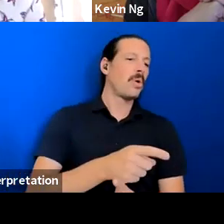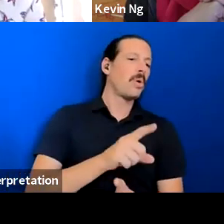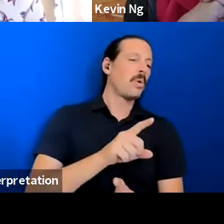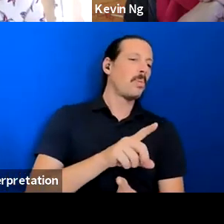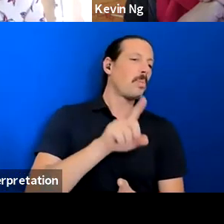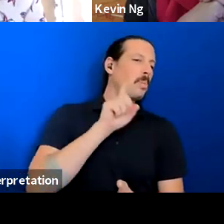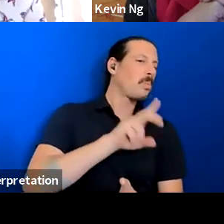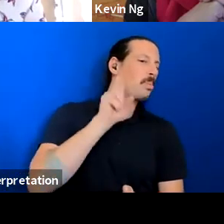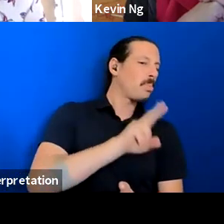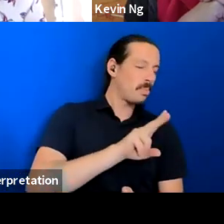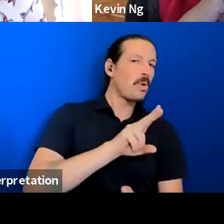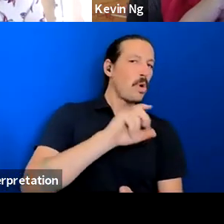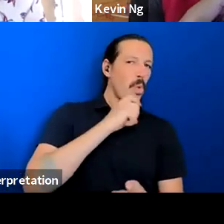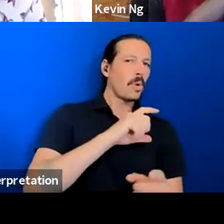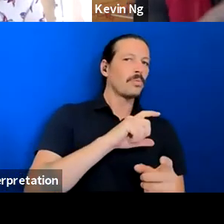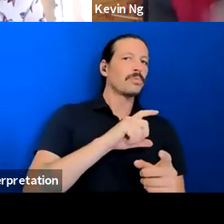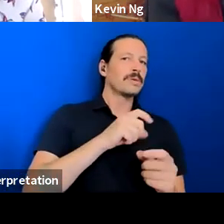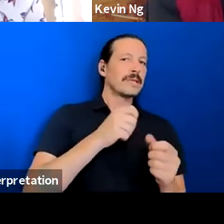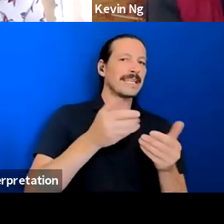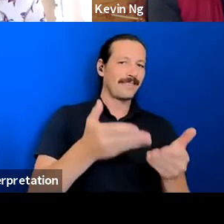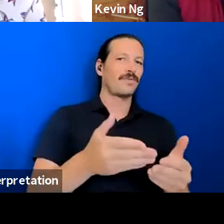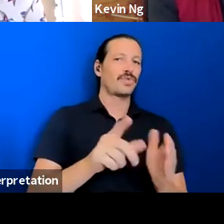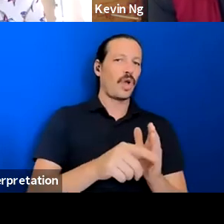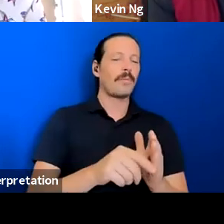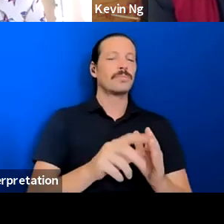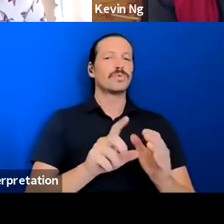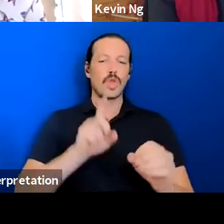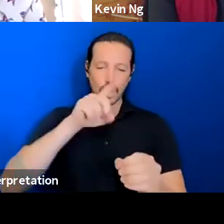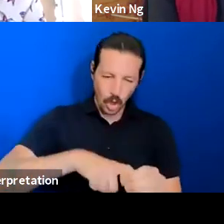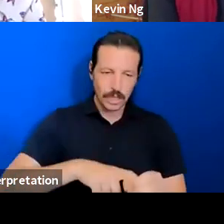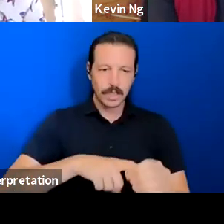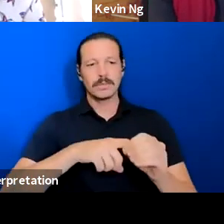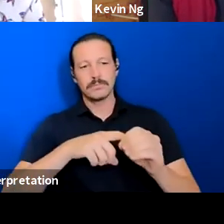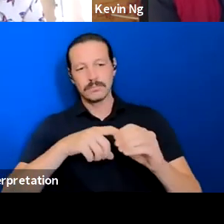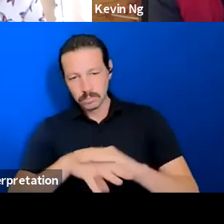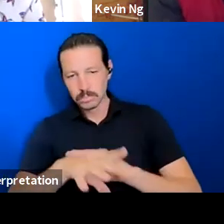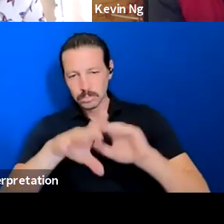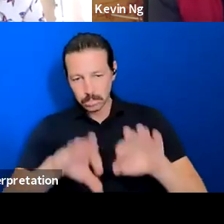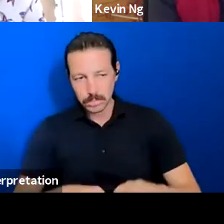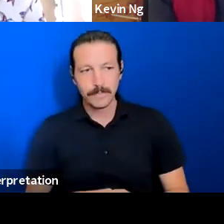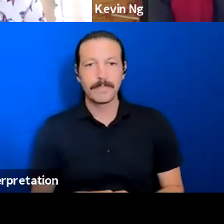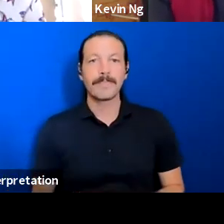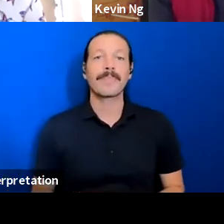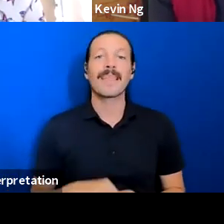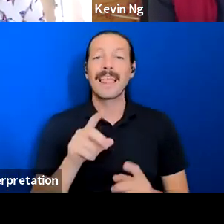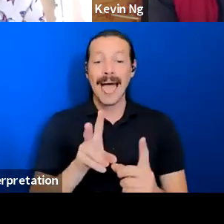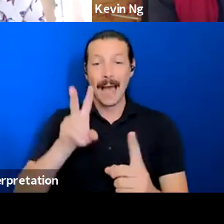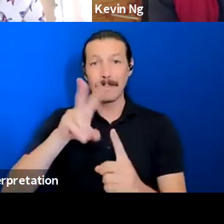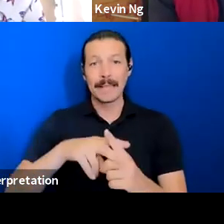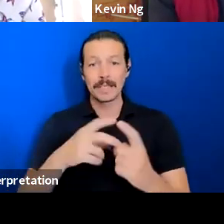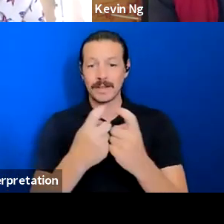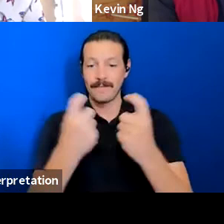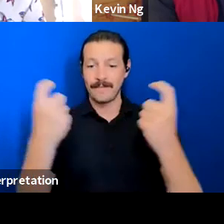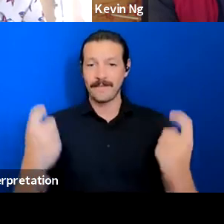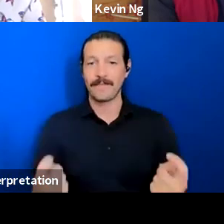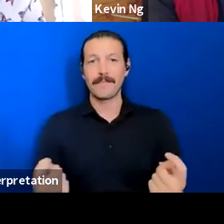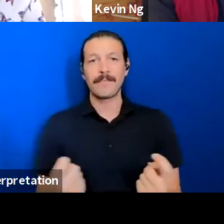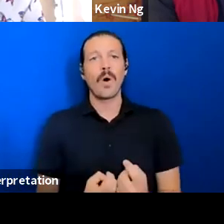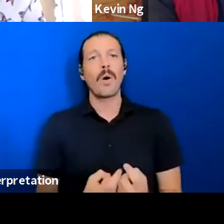system. The application form asks you to provide details about your experience and the experience